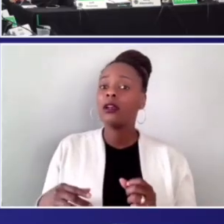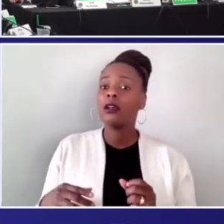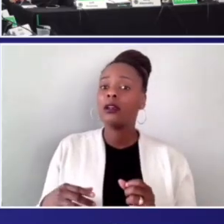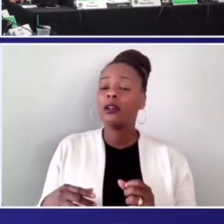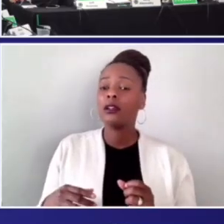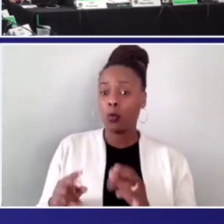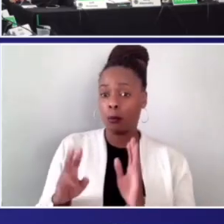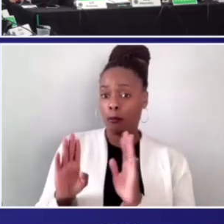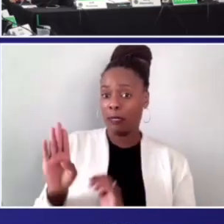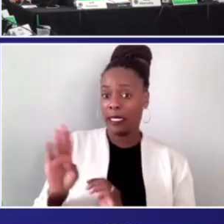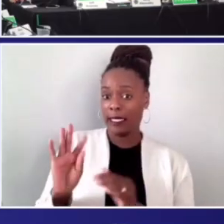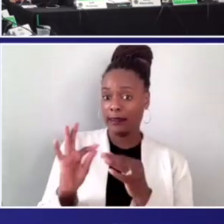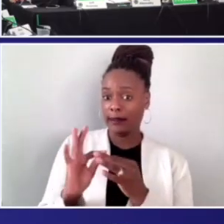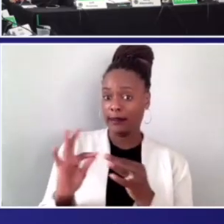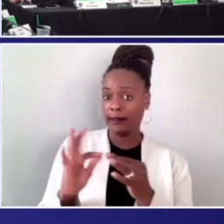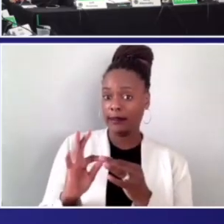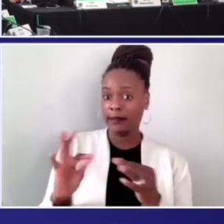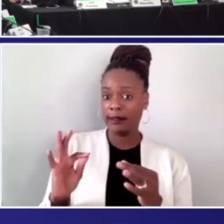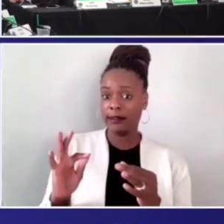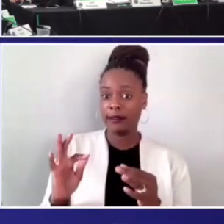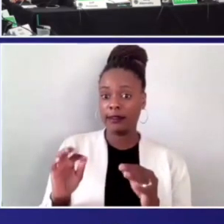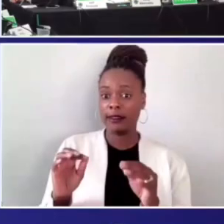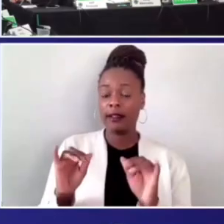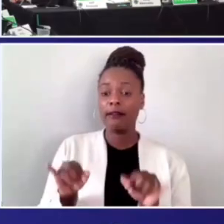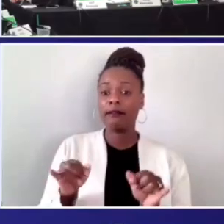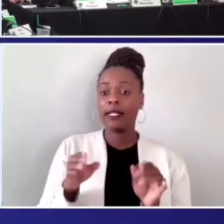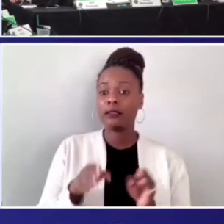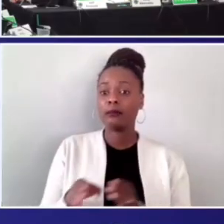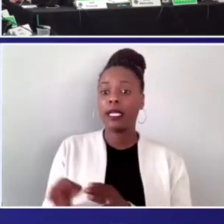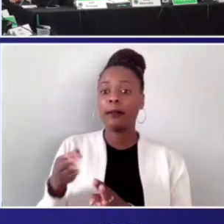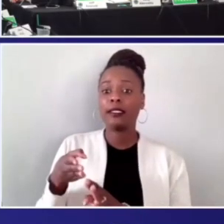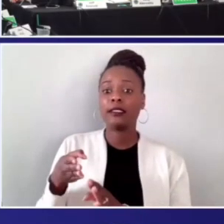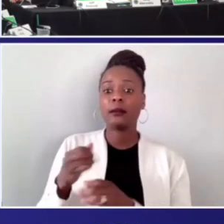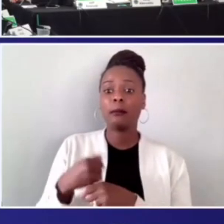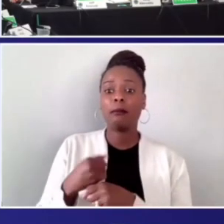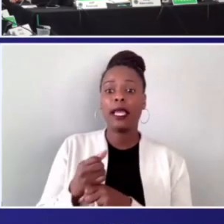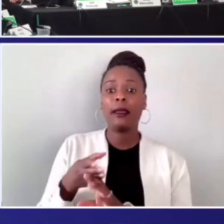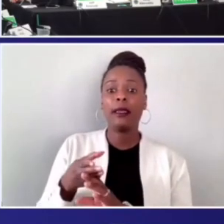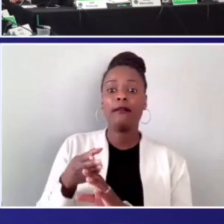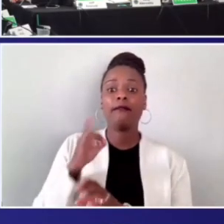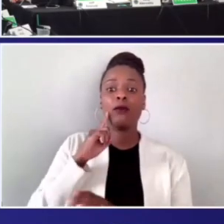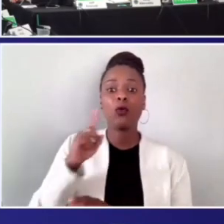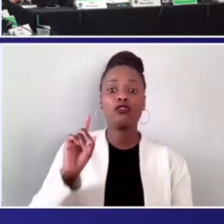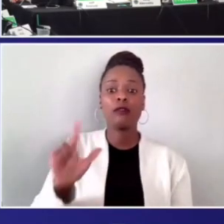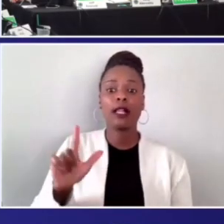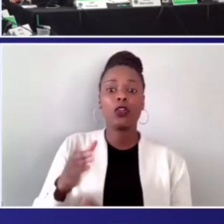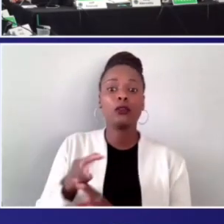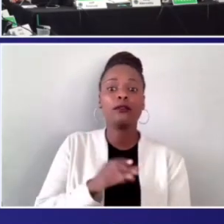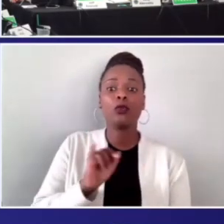fixed payment plans for Direct Loans made before July 1, 2026, the Standard Plan,